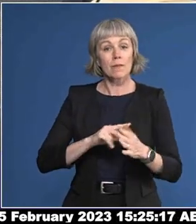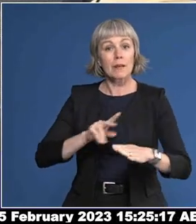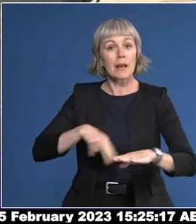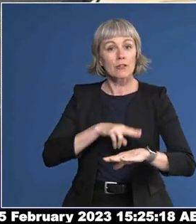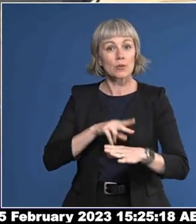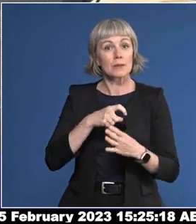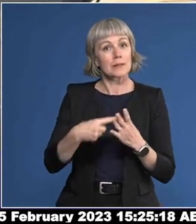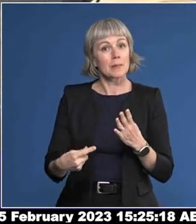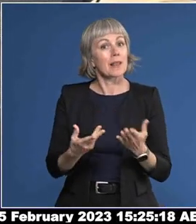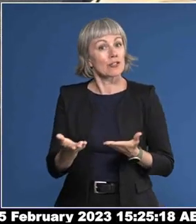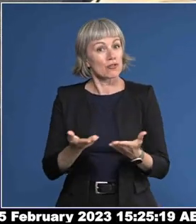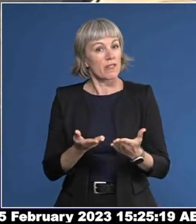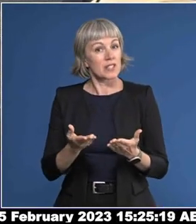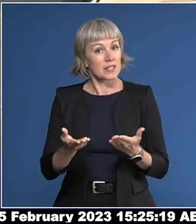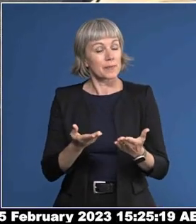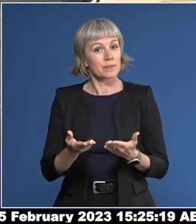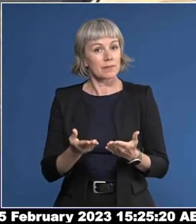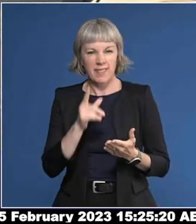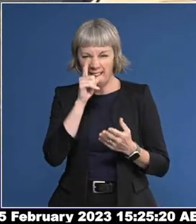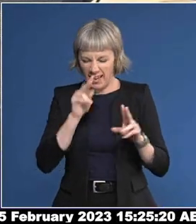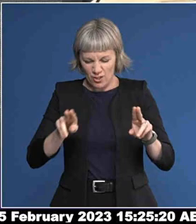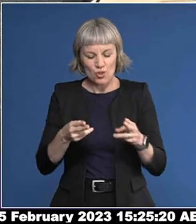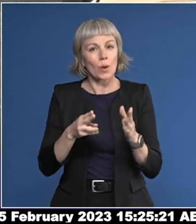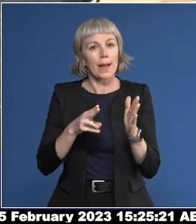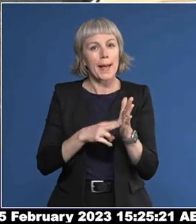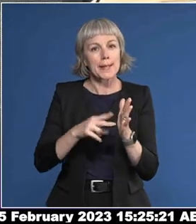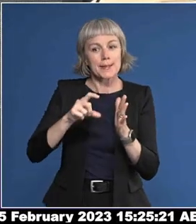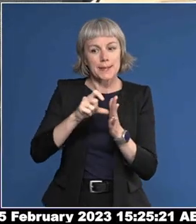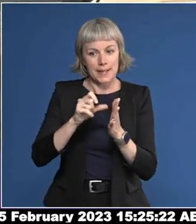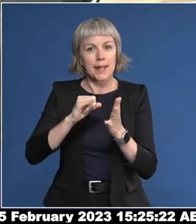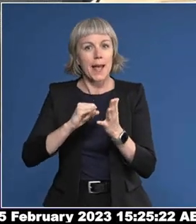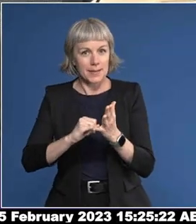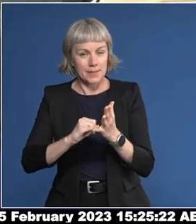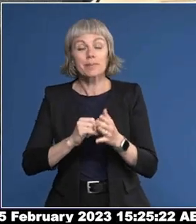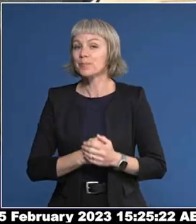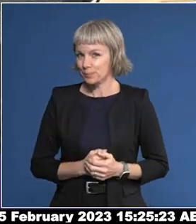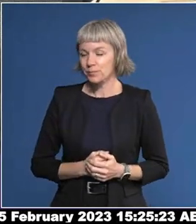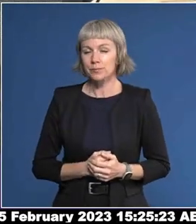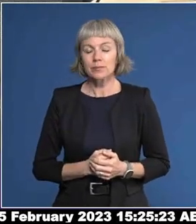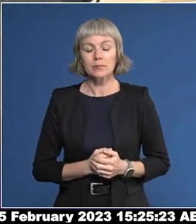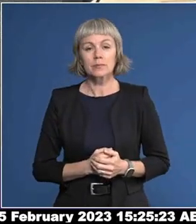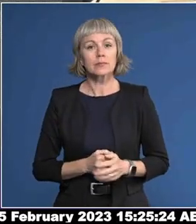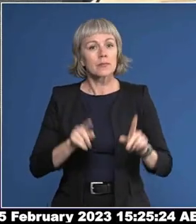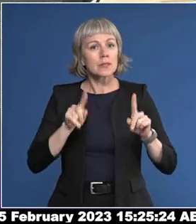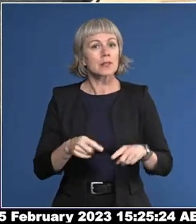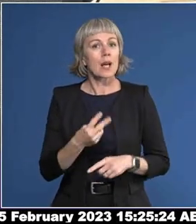Yes. MS DOWSETT: And we can refer to that as NDS. Yes. MS DOWSETT: You have been in that role since 12 January 2022.